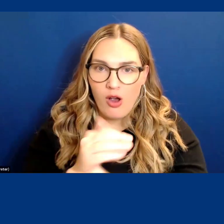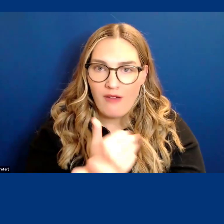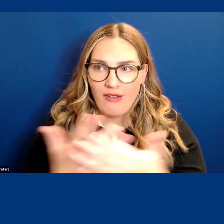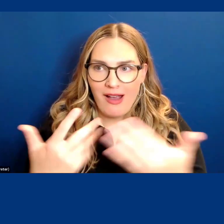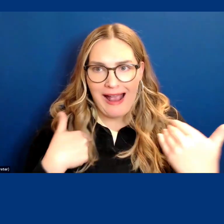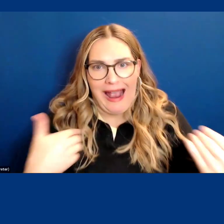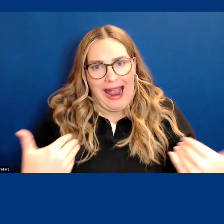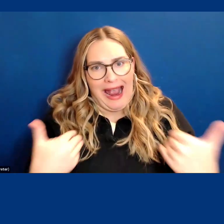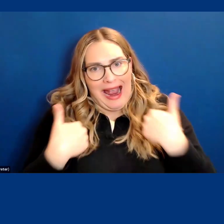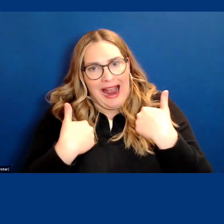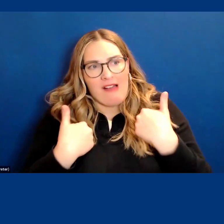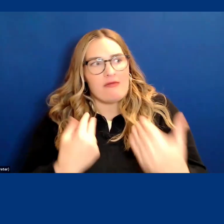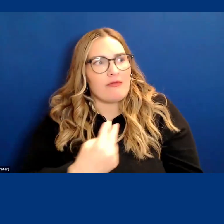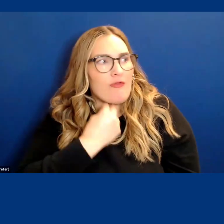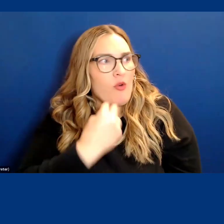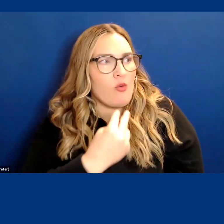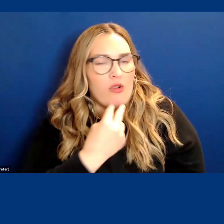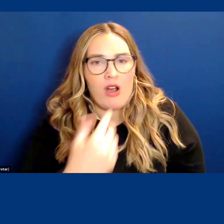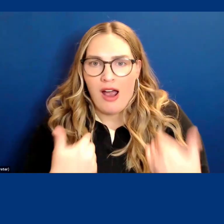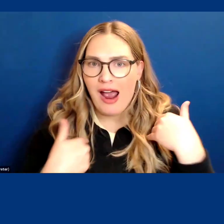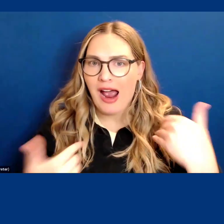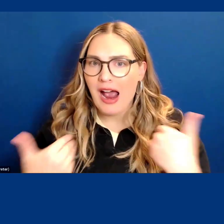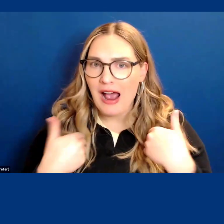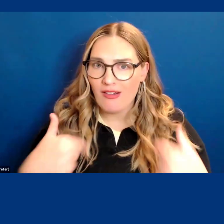She's the reason why I'm sharing my story because